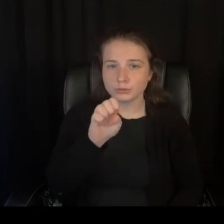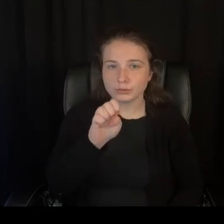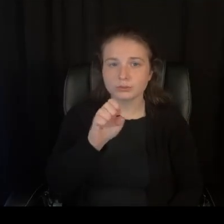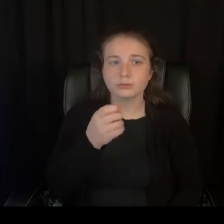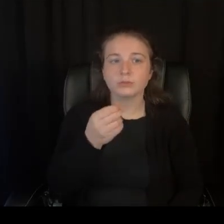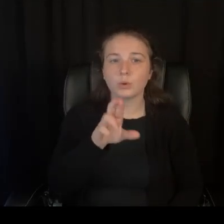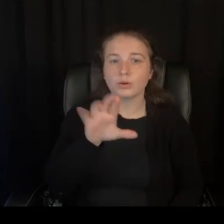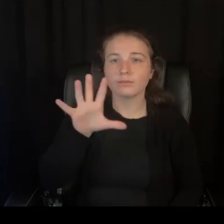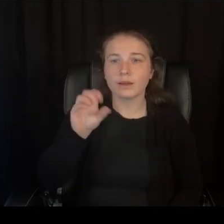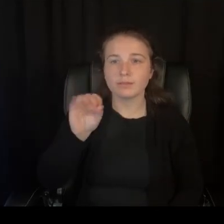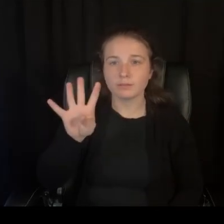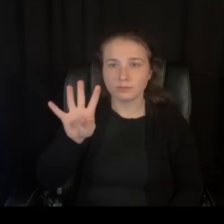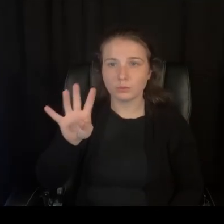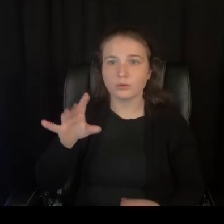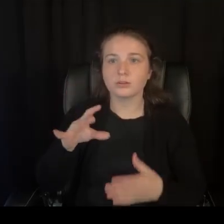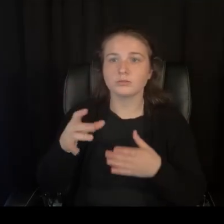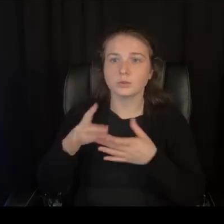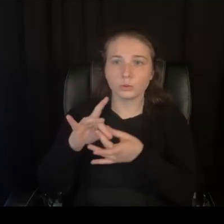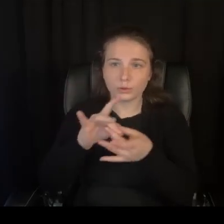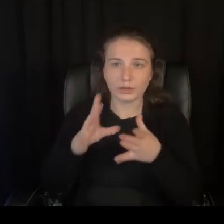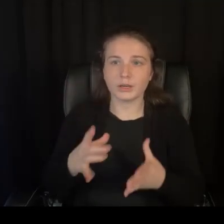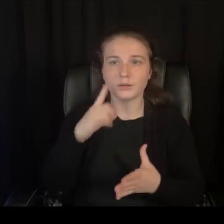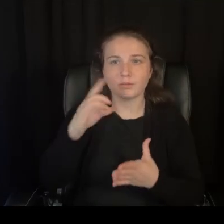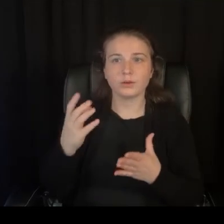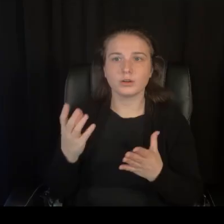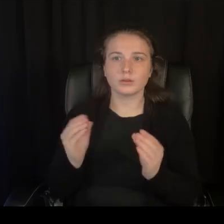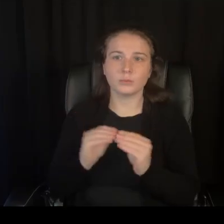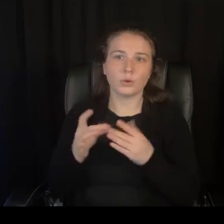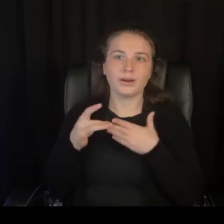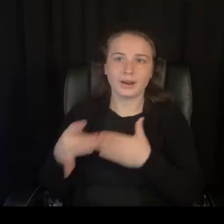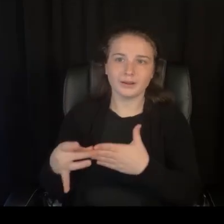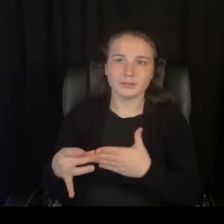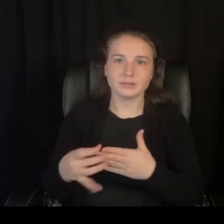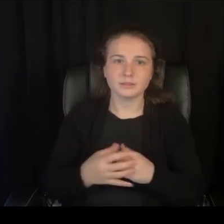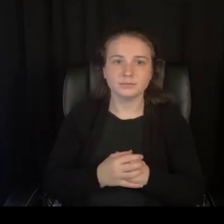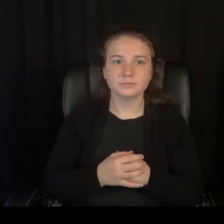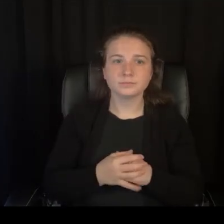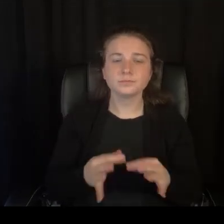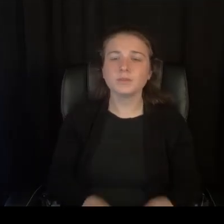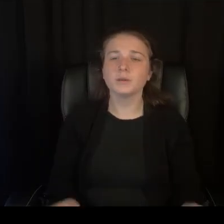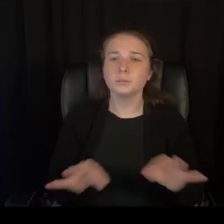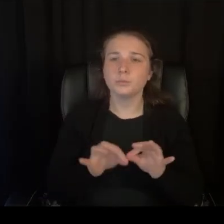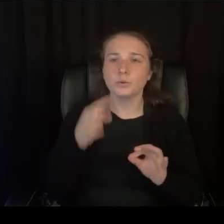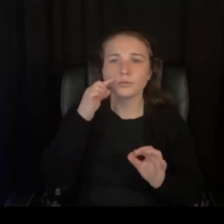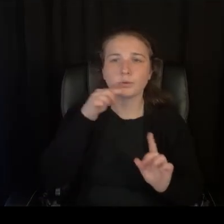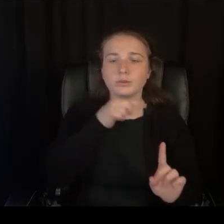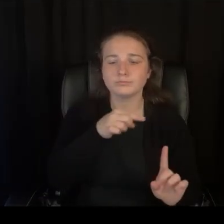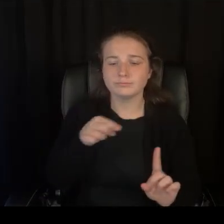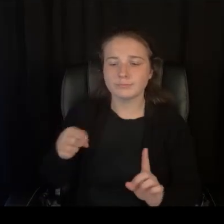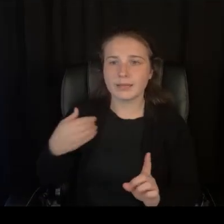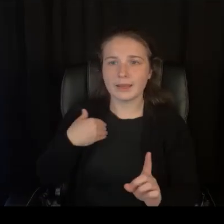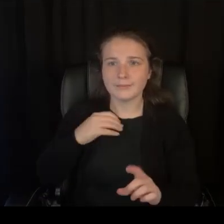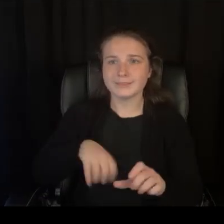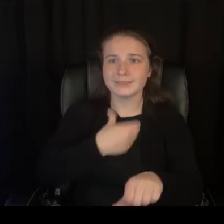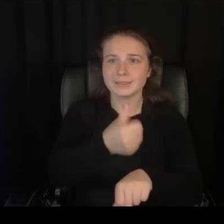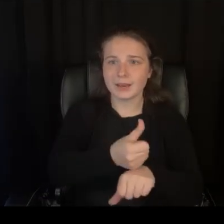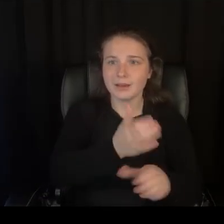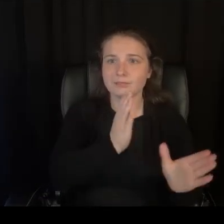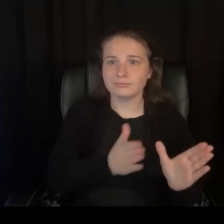education, or the 504 coordinator for guidance. It's important for districts to have processes and procedures in place for